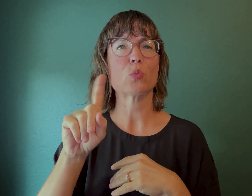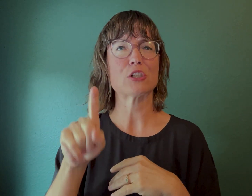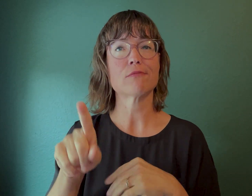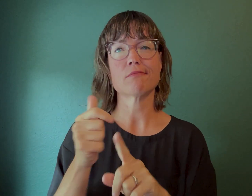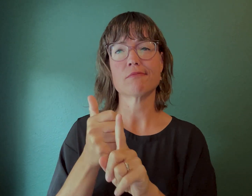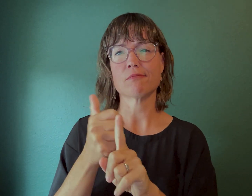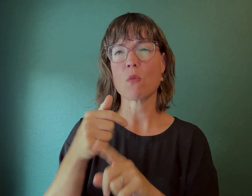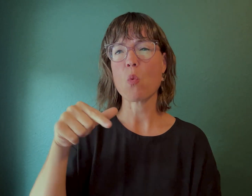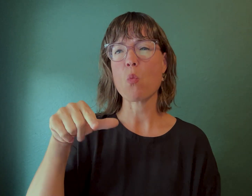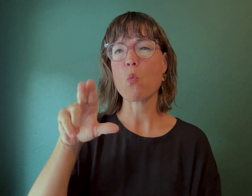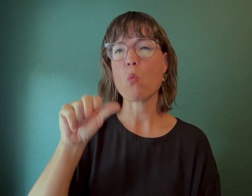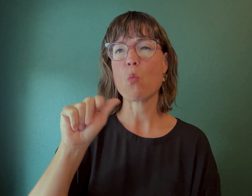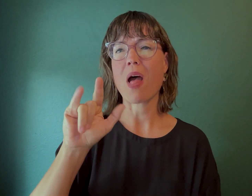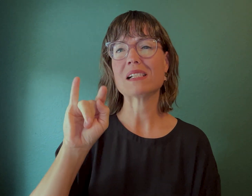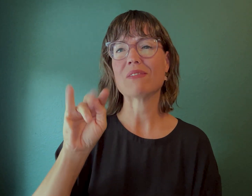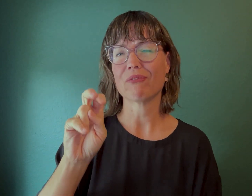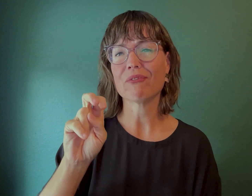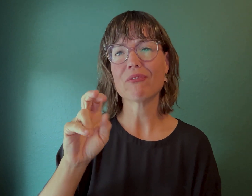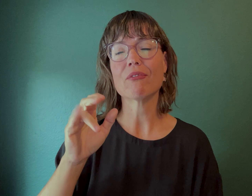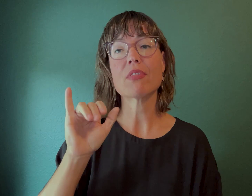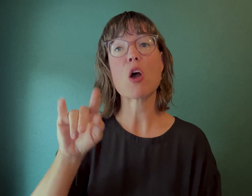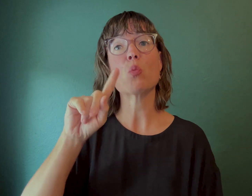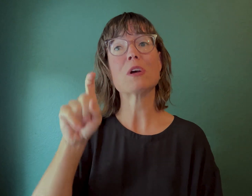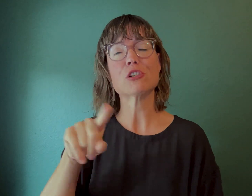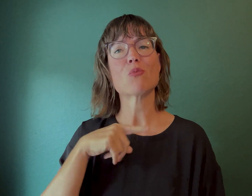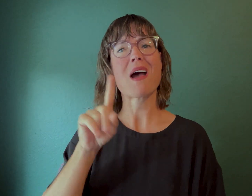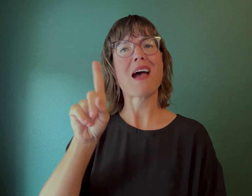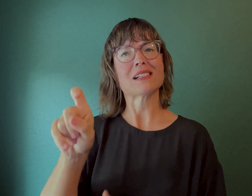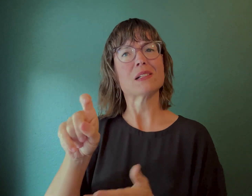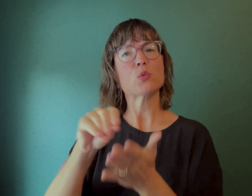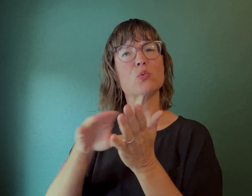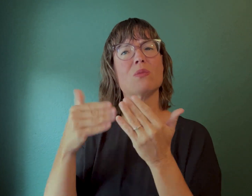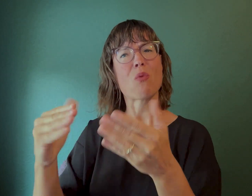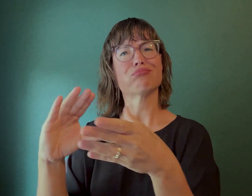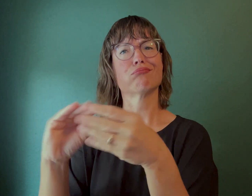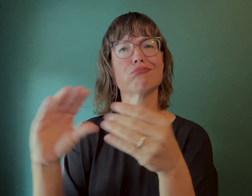We are also asking some open ended questions, which are qualitative questions.